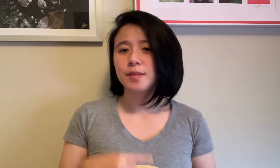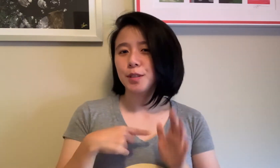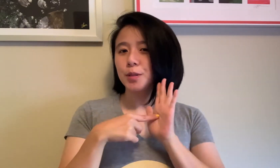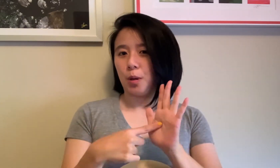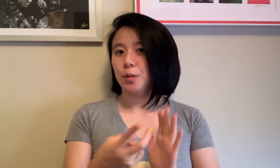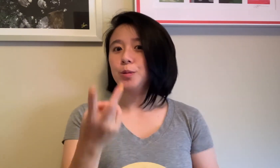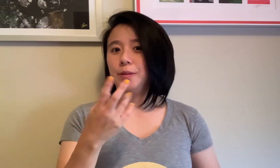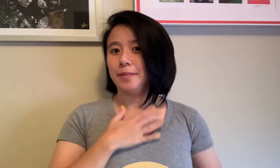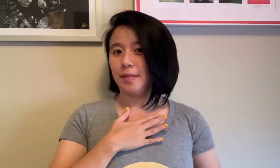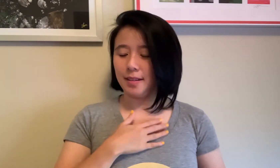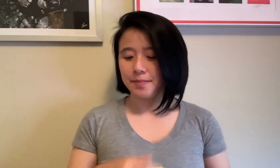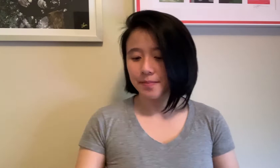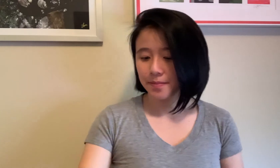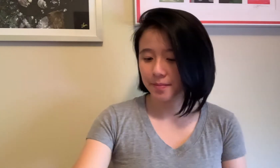I'll show you my chops.